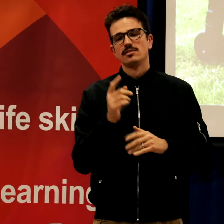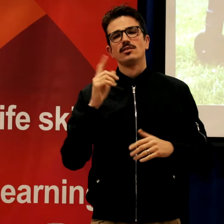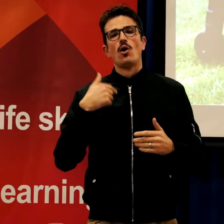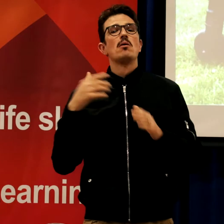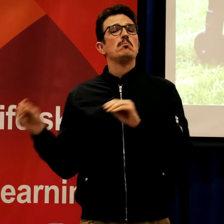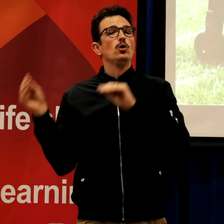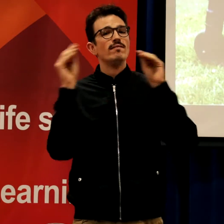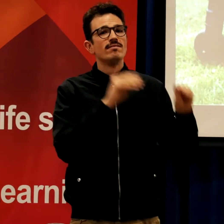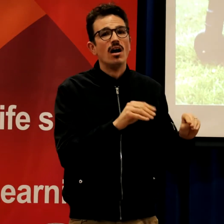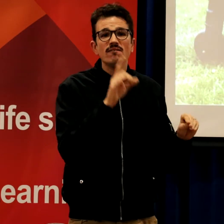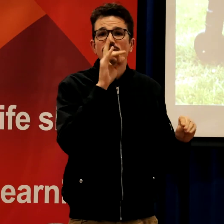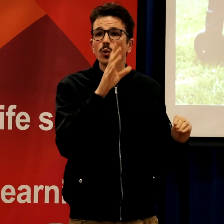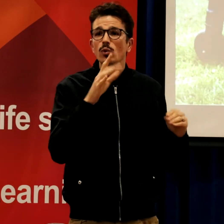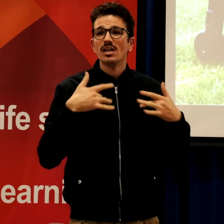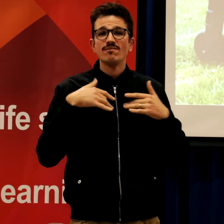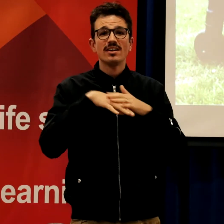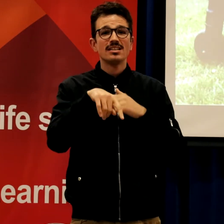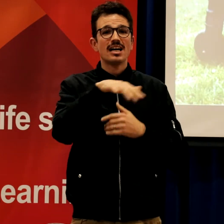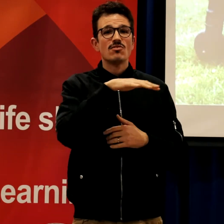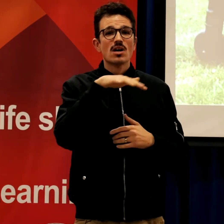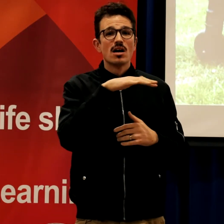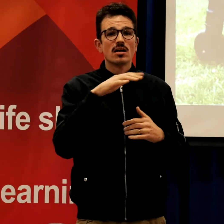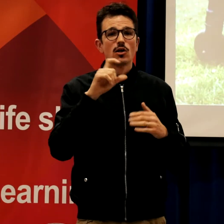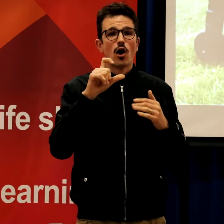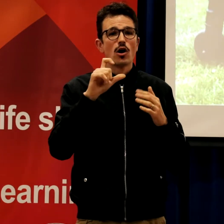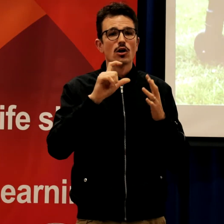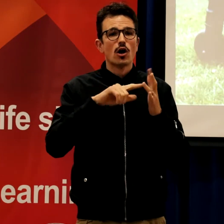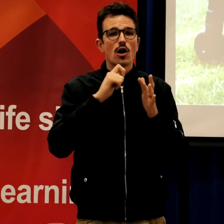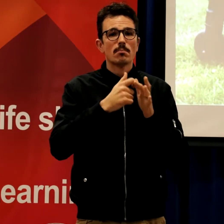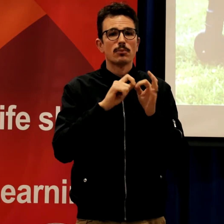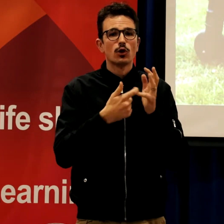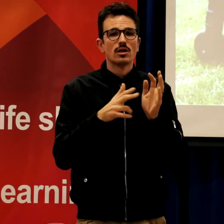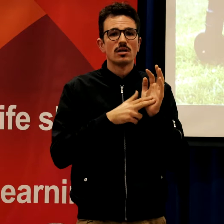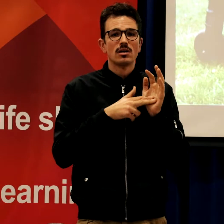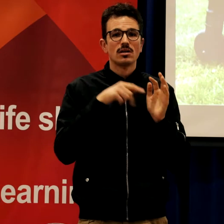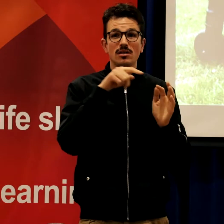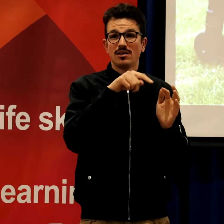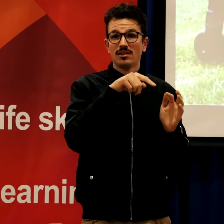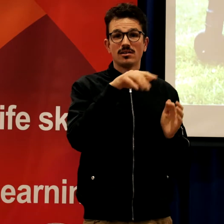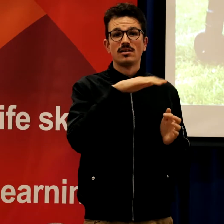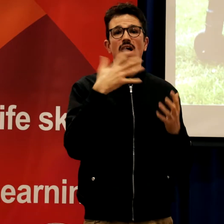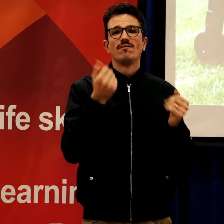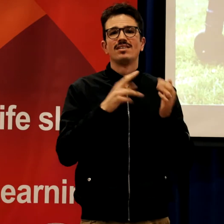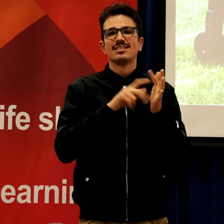So we uprooted the family and moved over to here, and we found a beautiful area in Cockburn to live in.